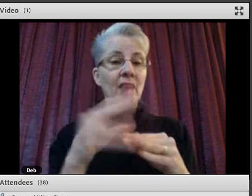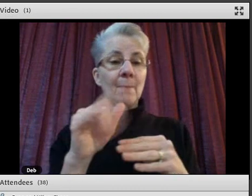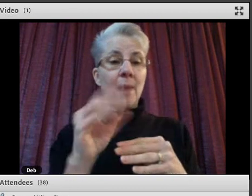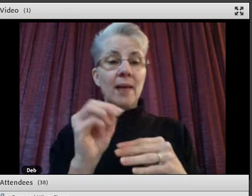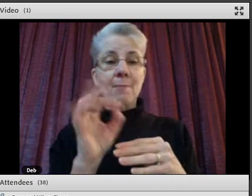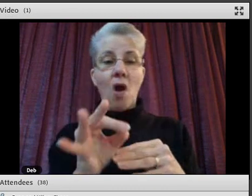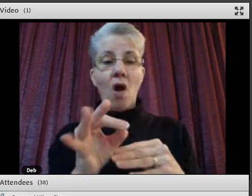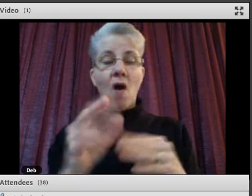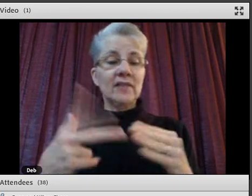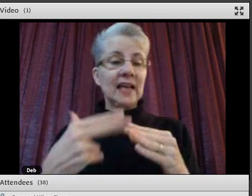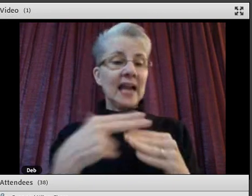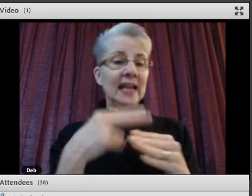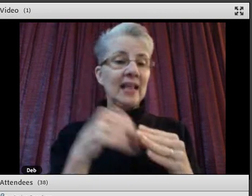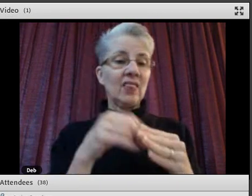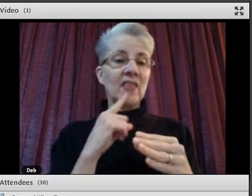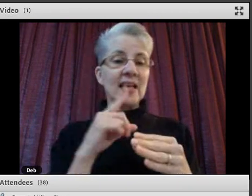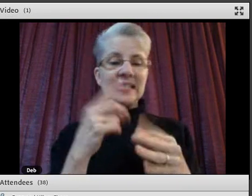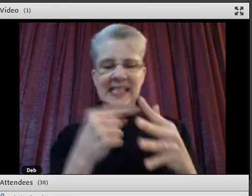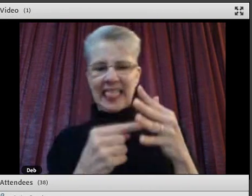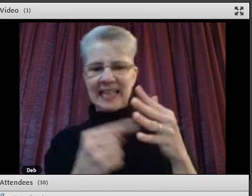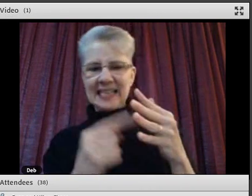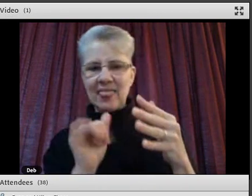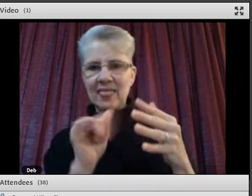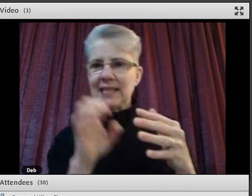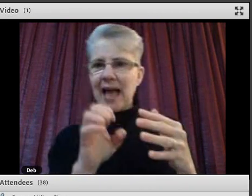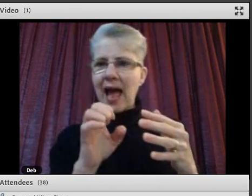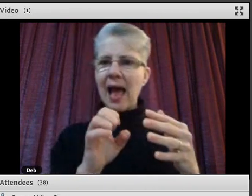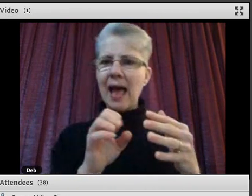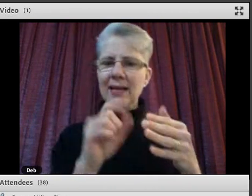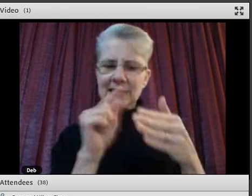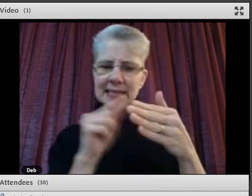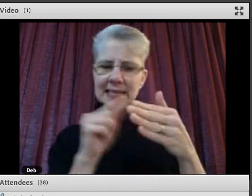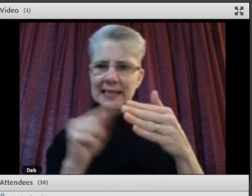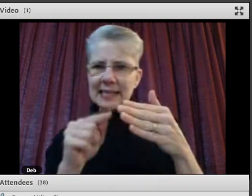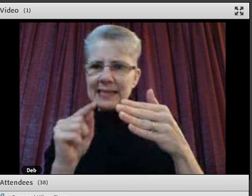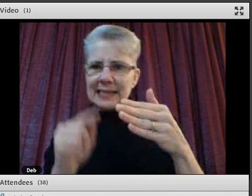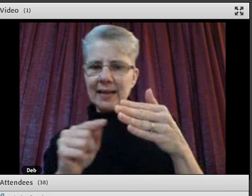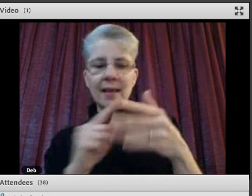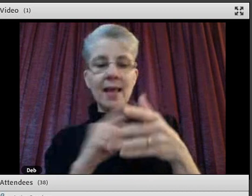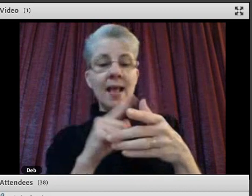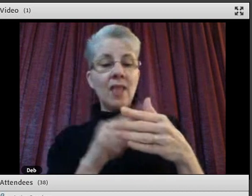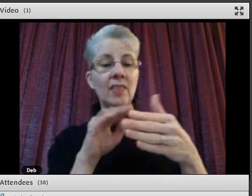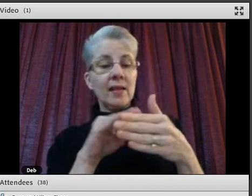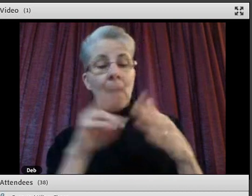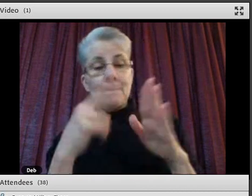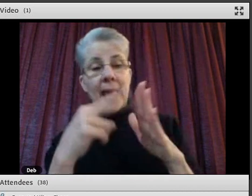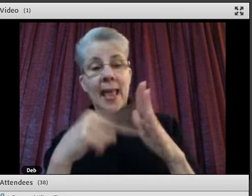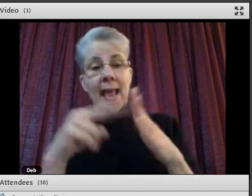cut in little slits in the side, and then paint it.